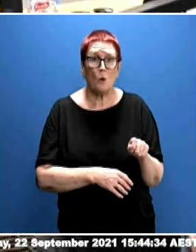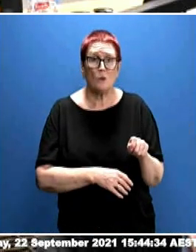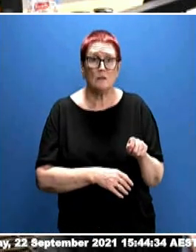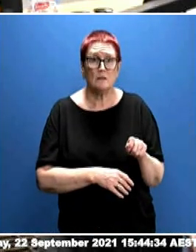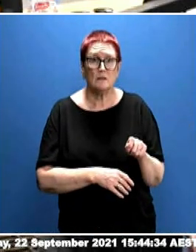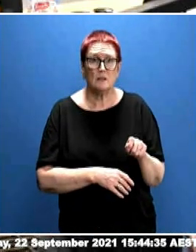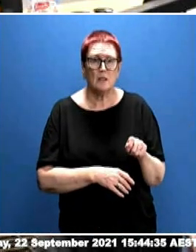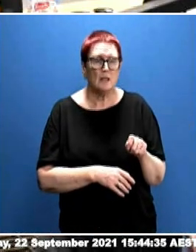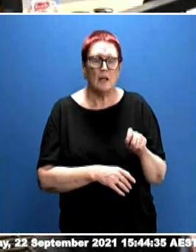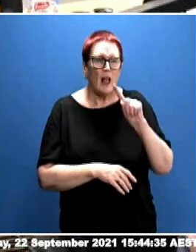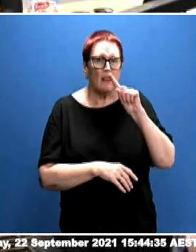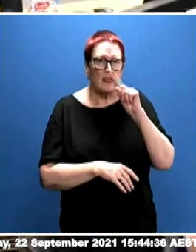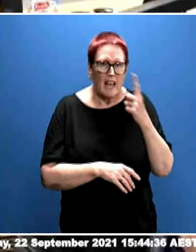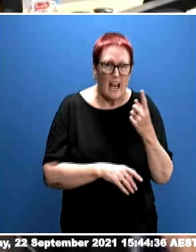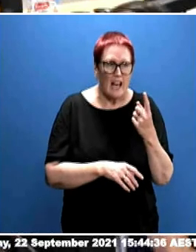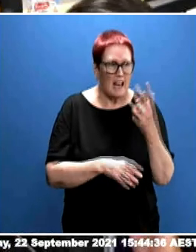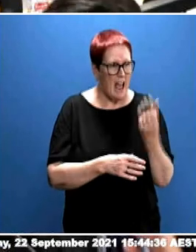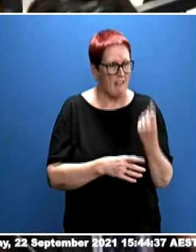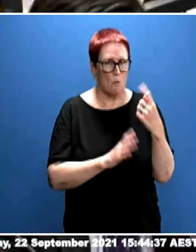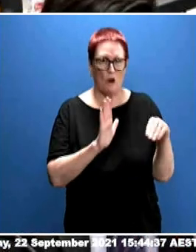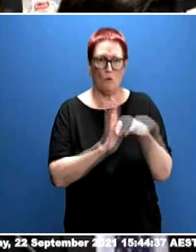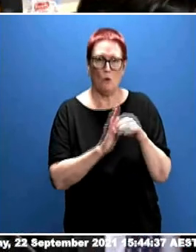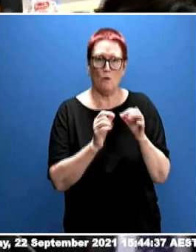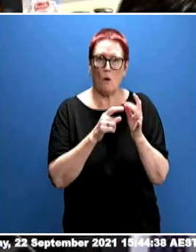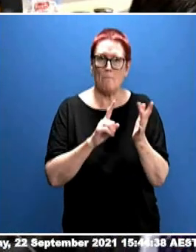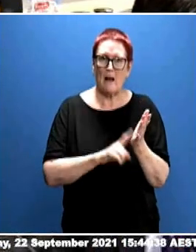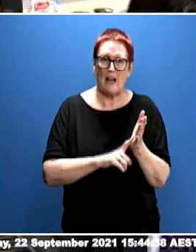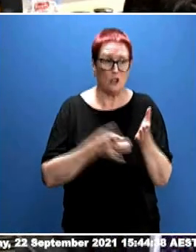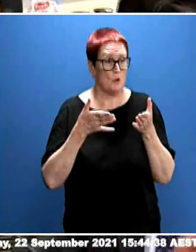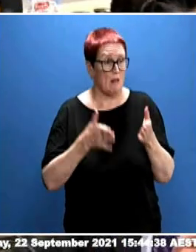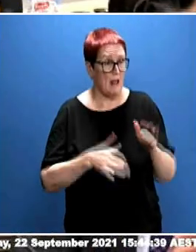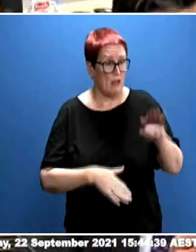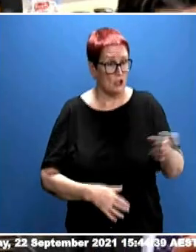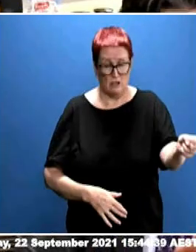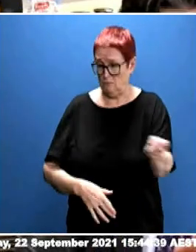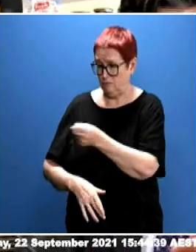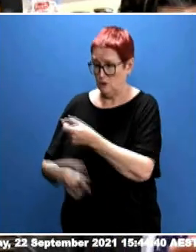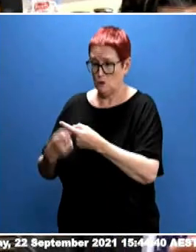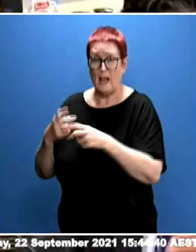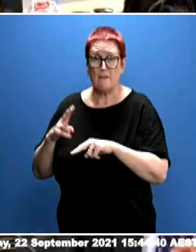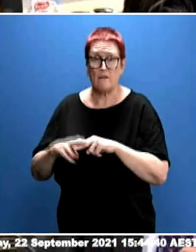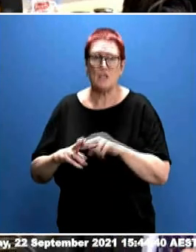No, but I'm suggesting there are cases where a court has made such a bail order,